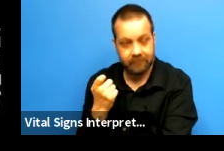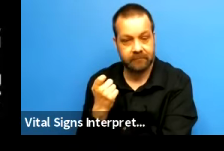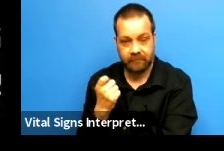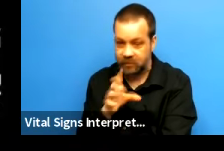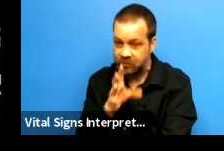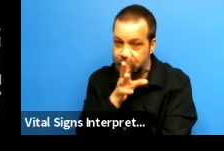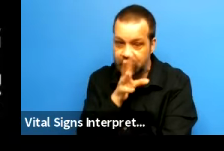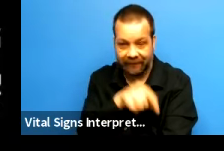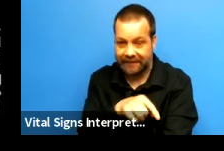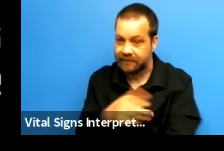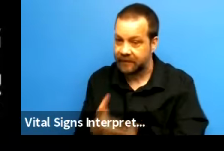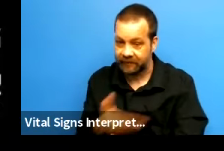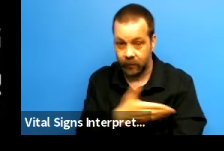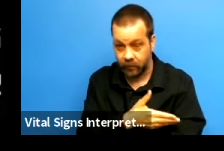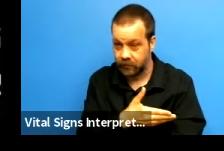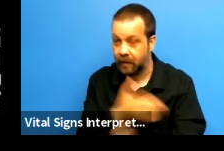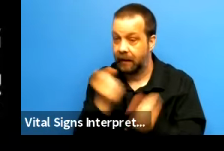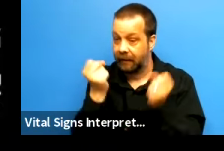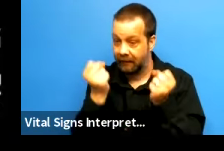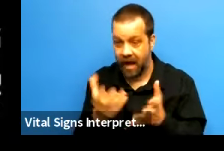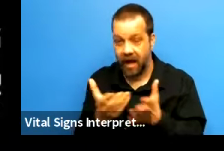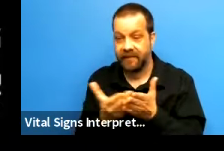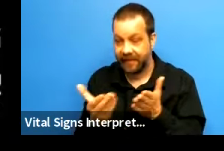The fact that a lot of things in the past